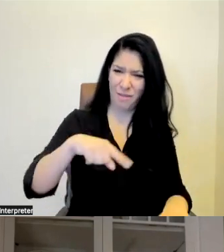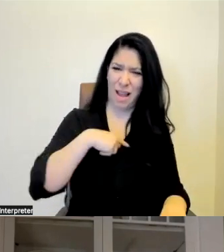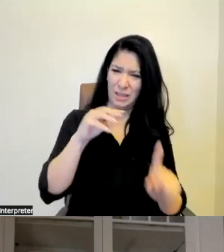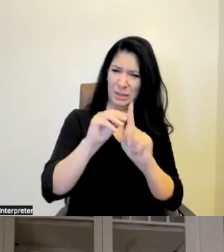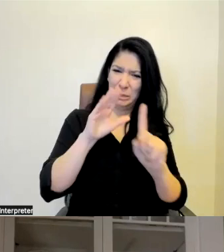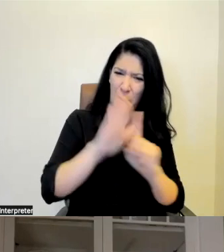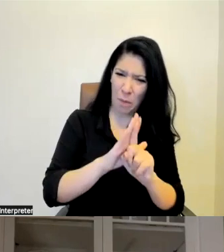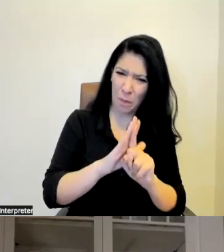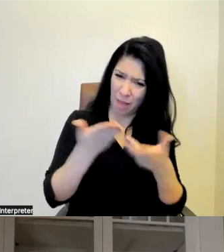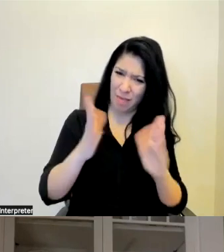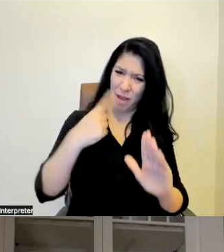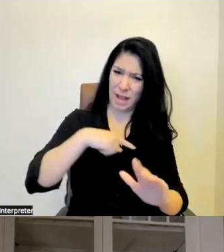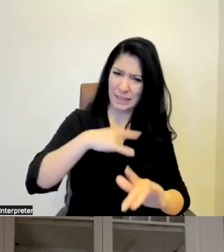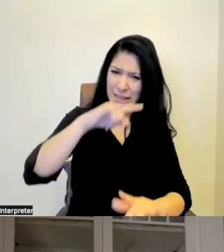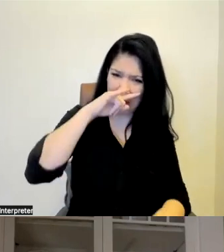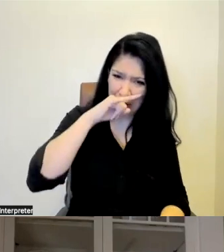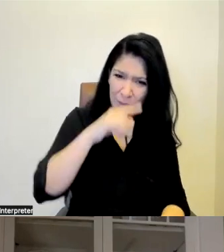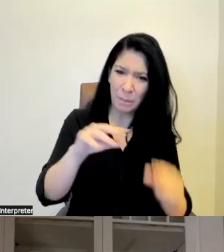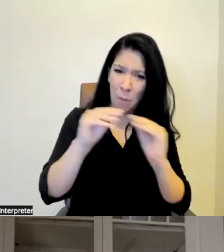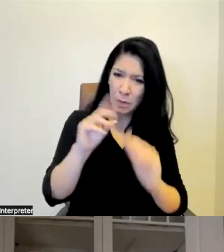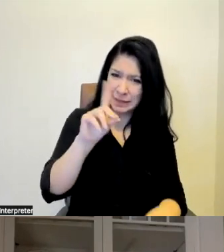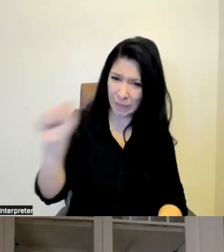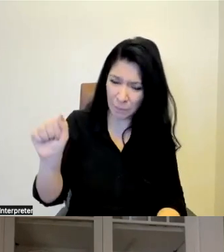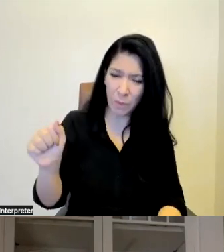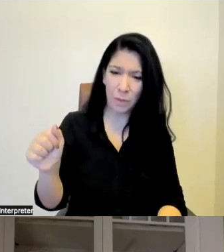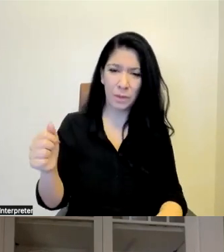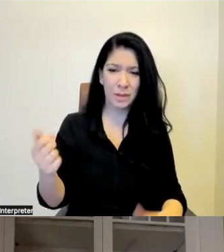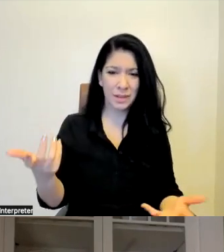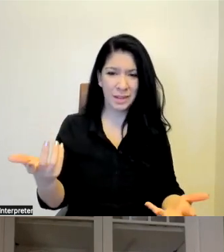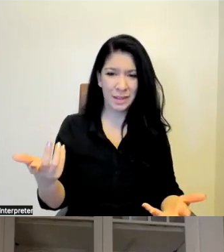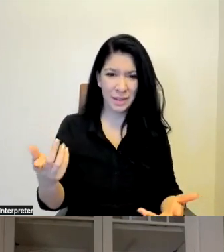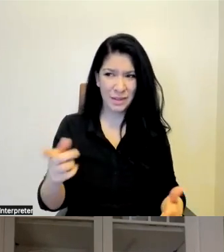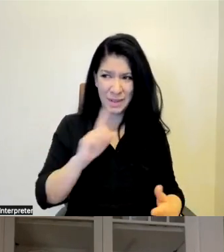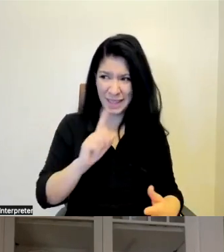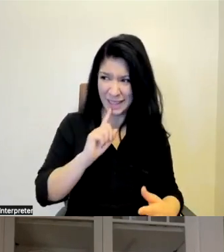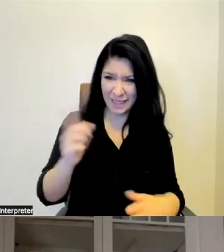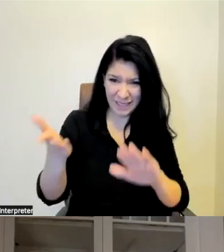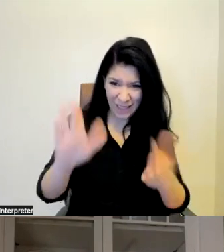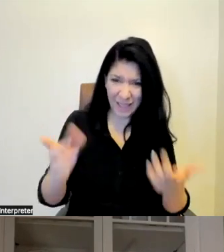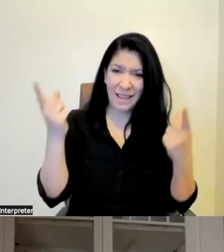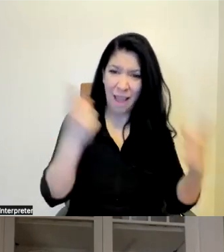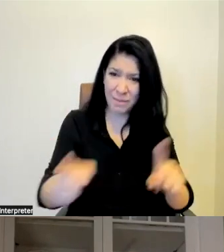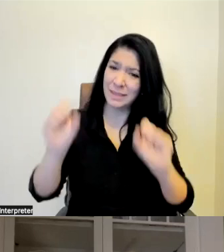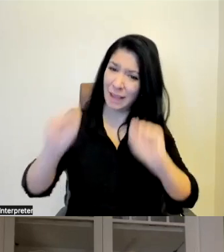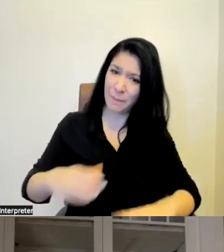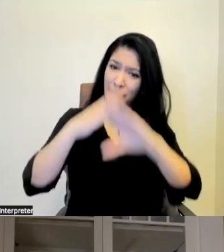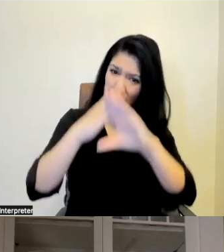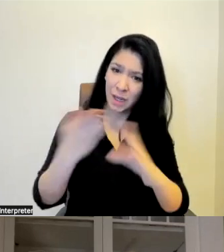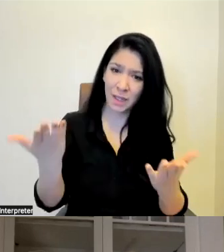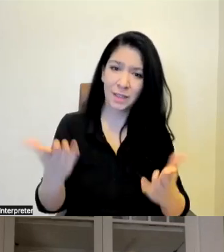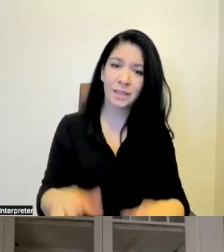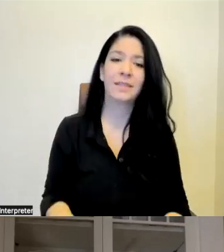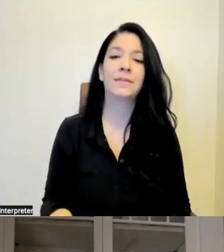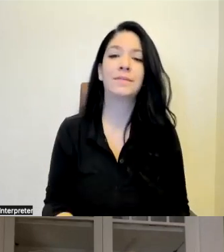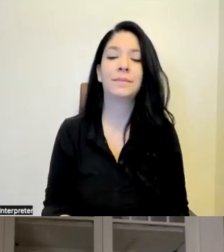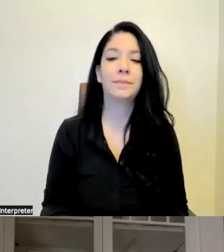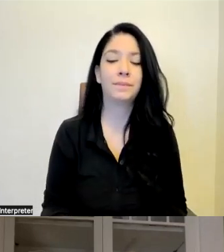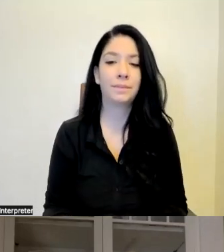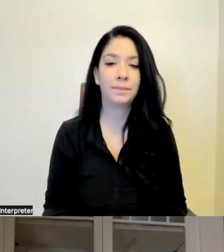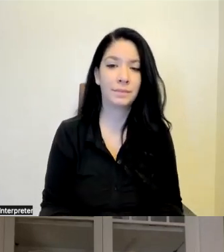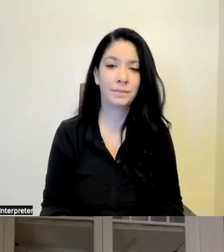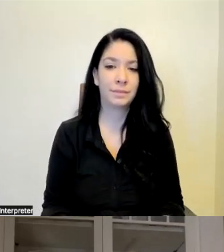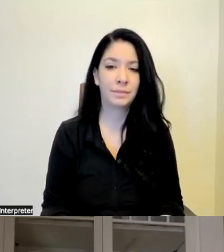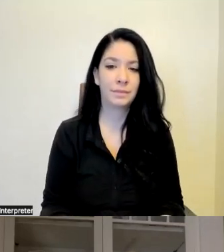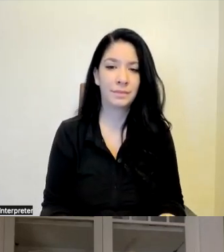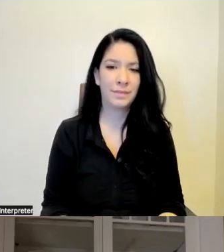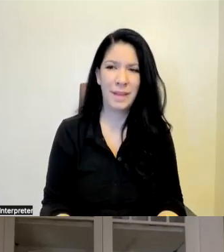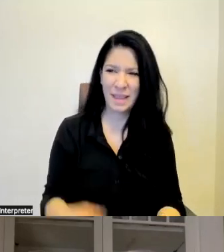infected and let us become more disabled. And let preventable deaths occur. For unknown reasons,